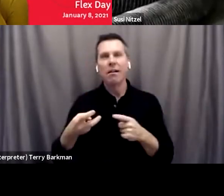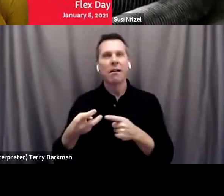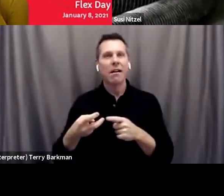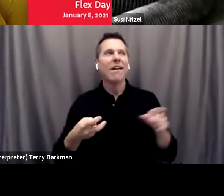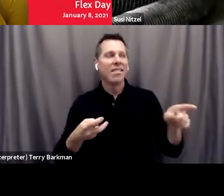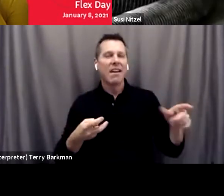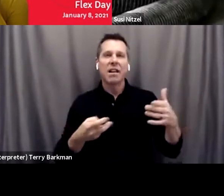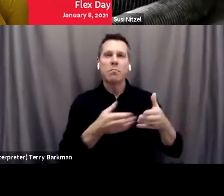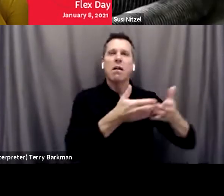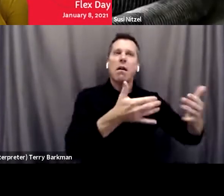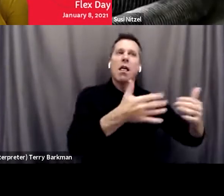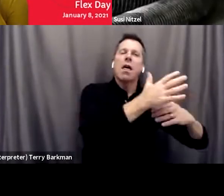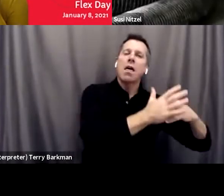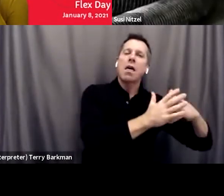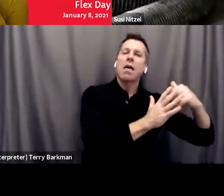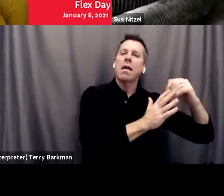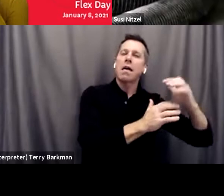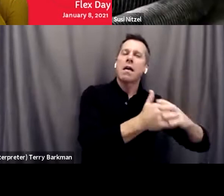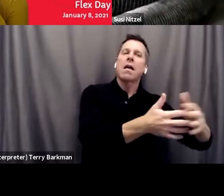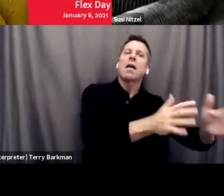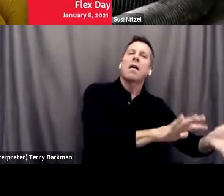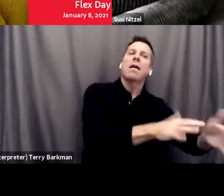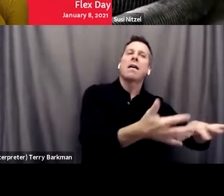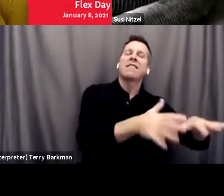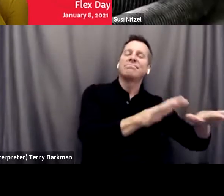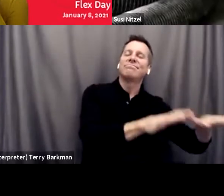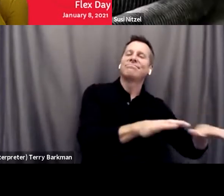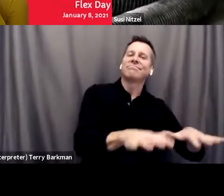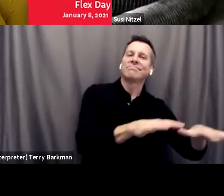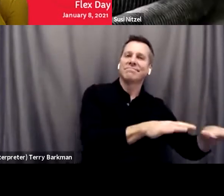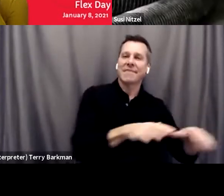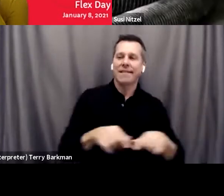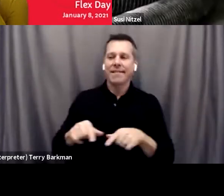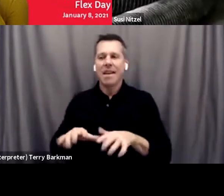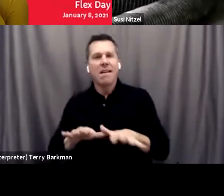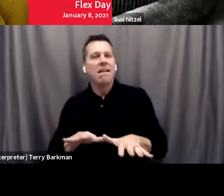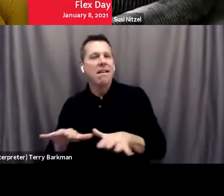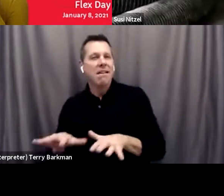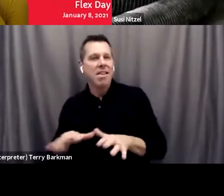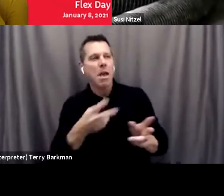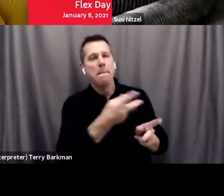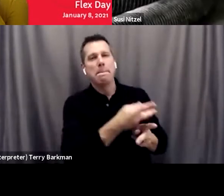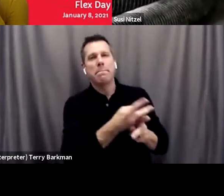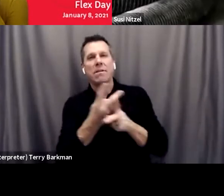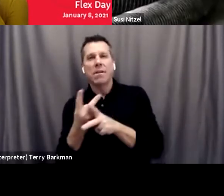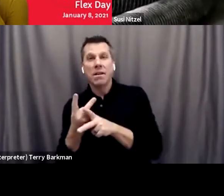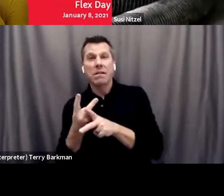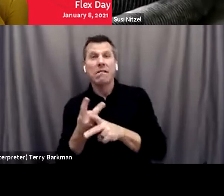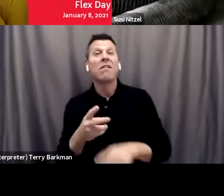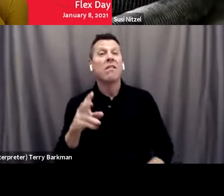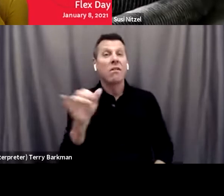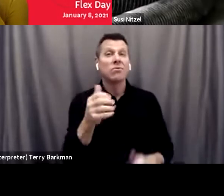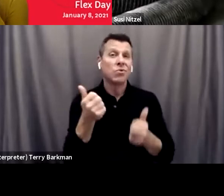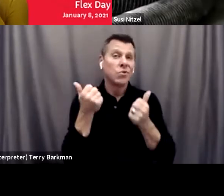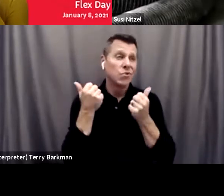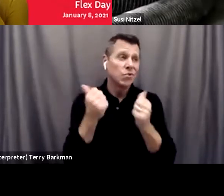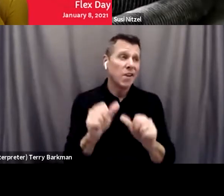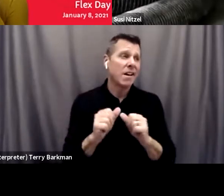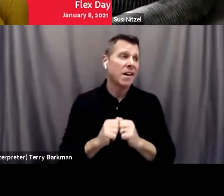little more comfortable, where it's not an office hour, but rather a forum hour. And we are also trying to in our culture, education